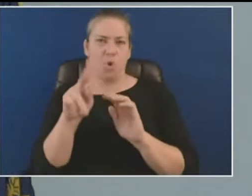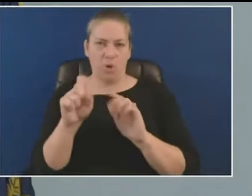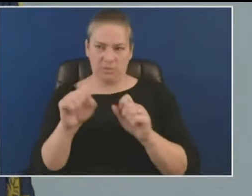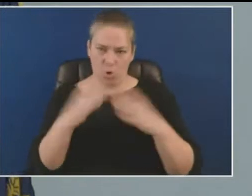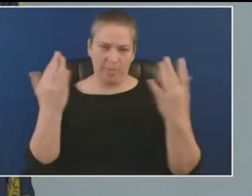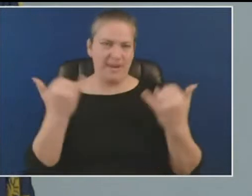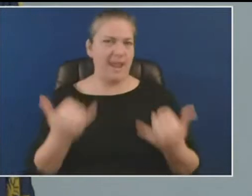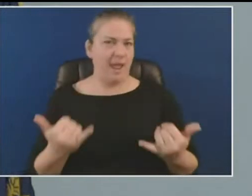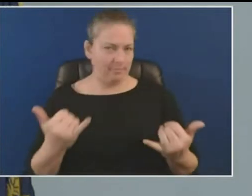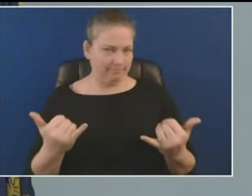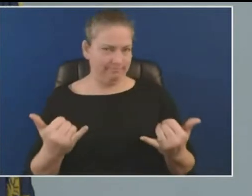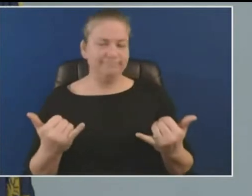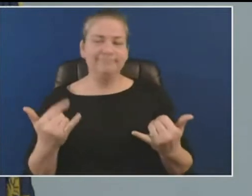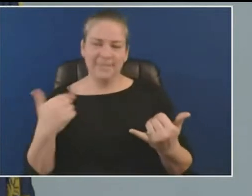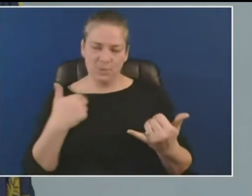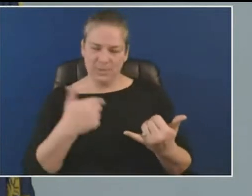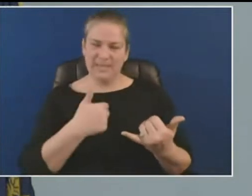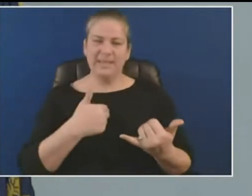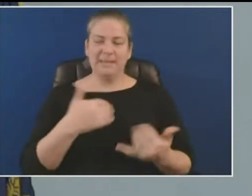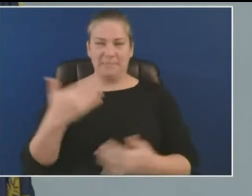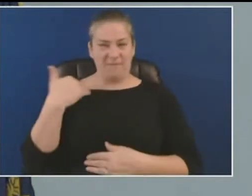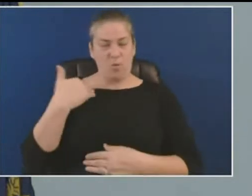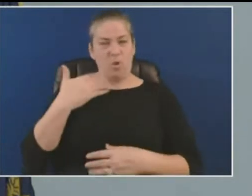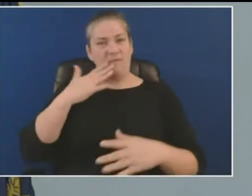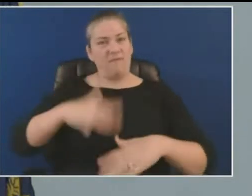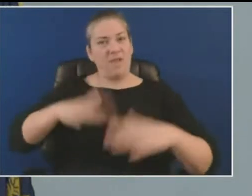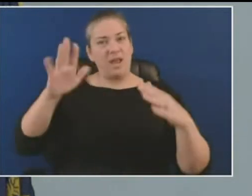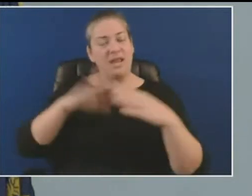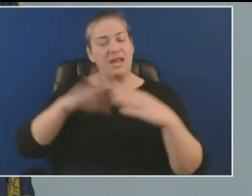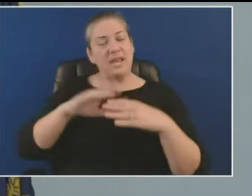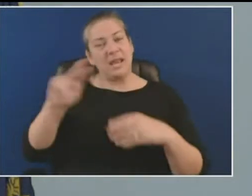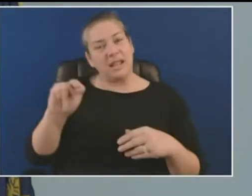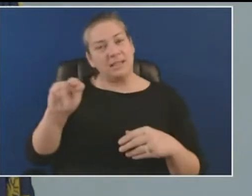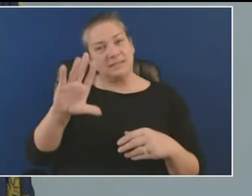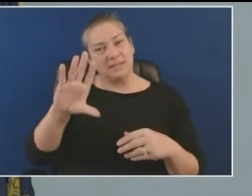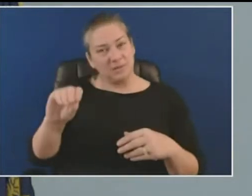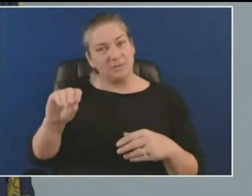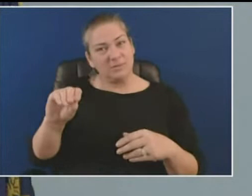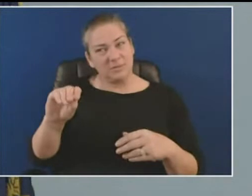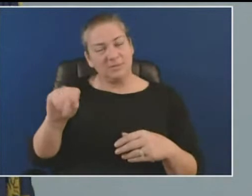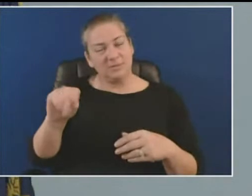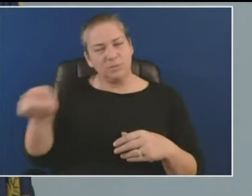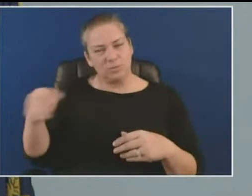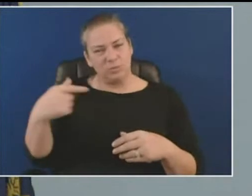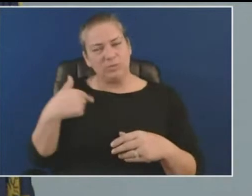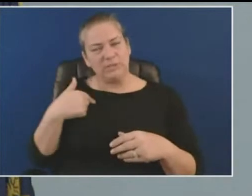We had historic flooding in Nicholas County for a period of time, so we're working with the Commissioner